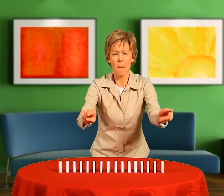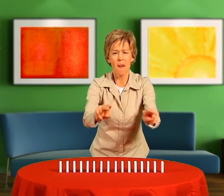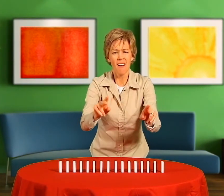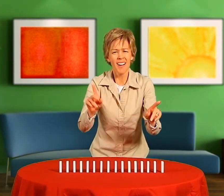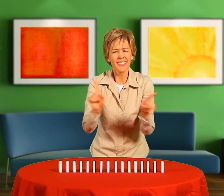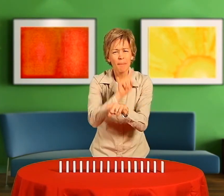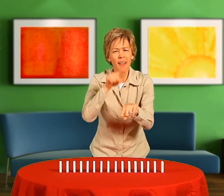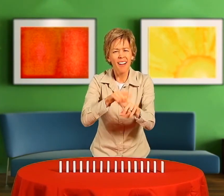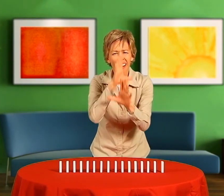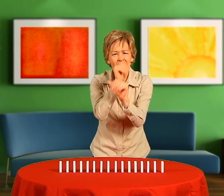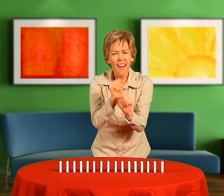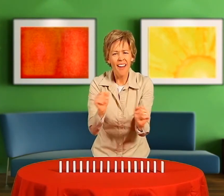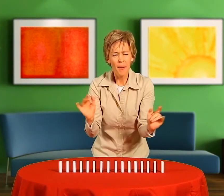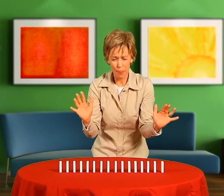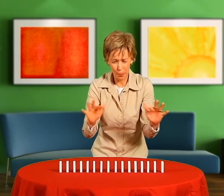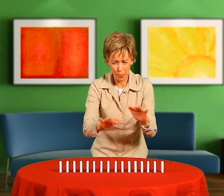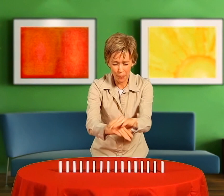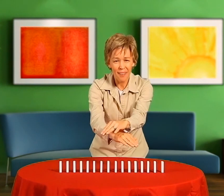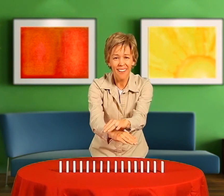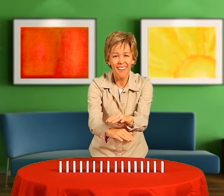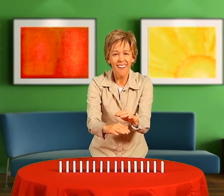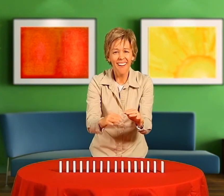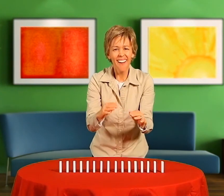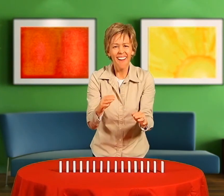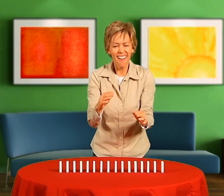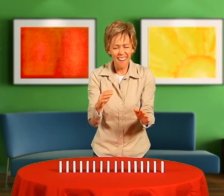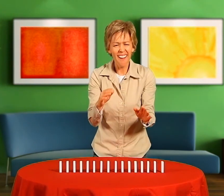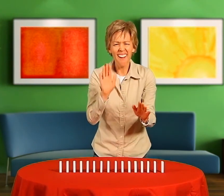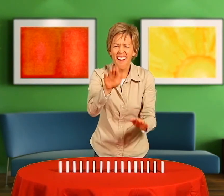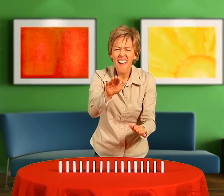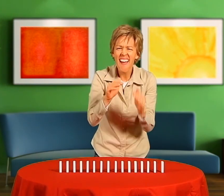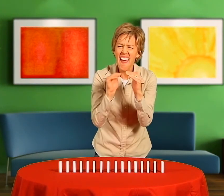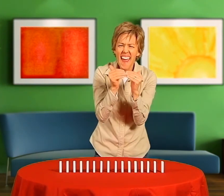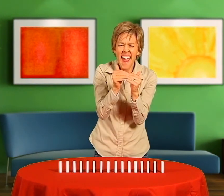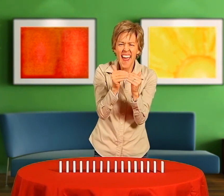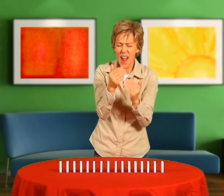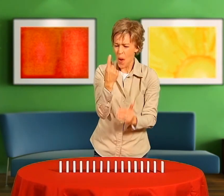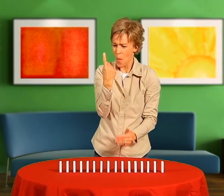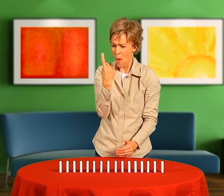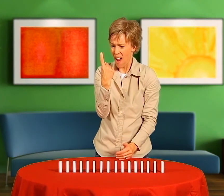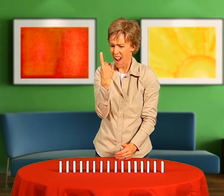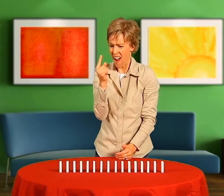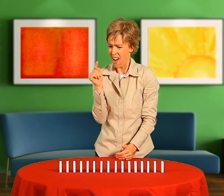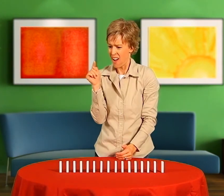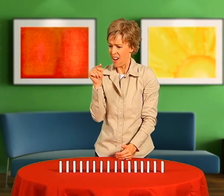THEN YOU WATCH THEM ALL FALL AT THE SAME TIME. HOW DOES IT HAPPEN THOUGH?